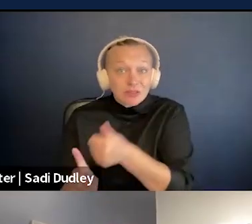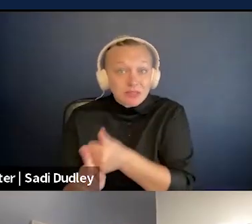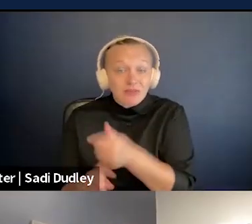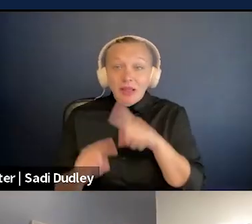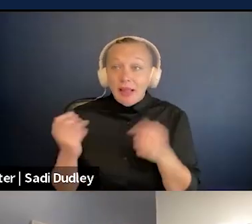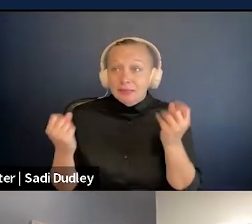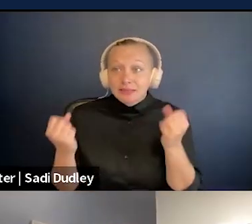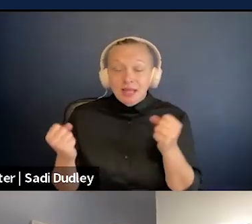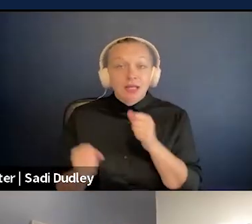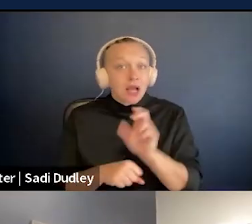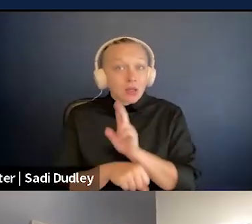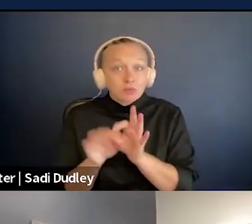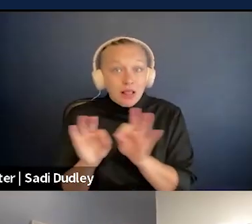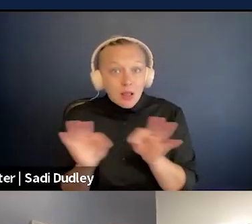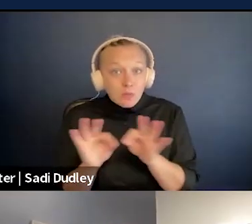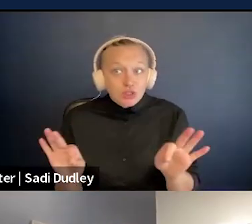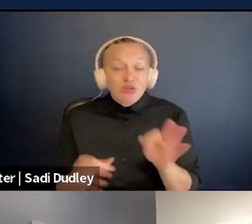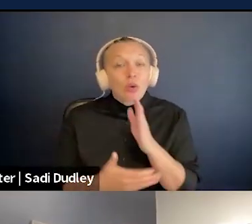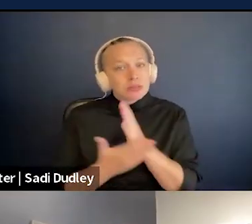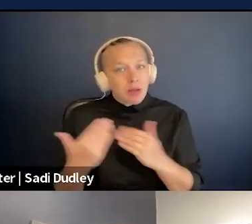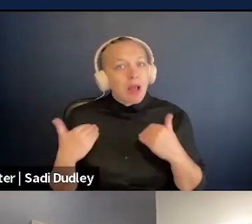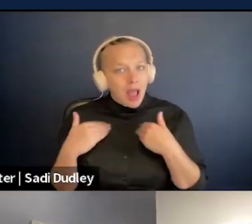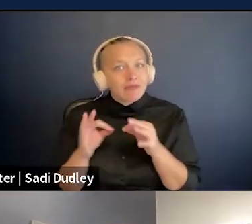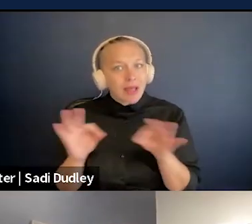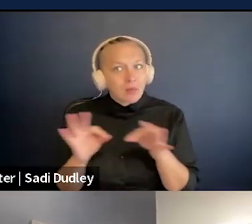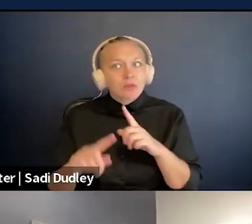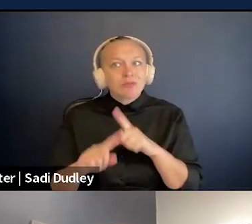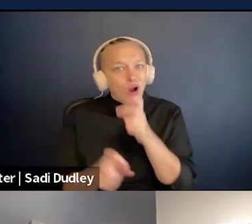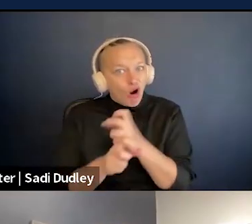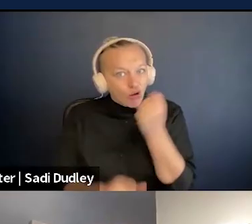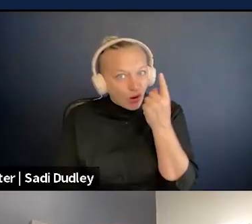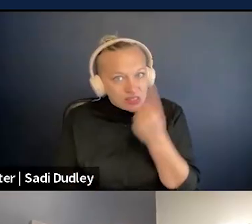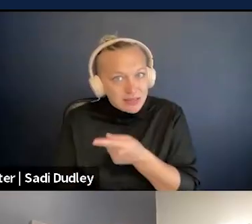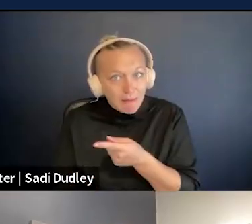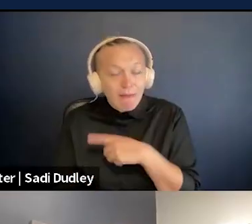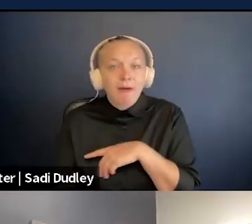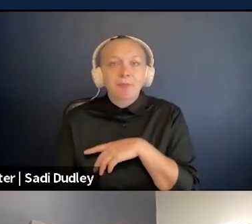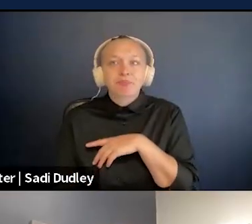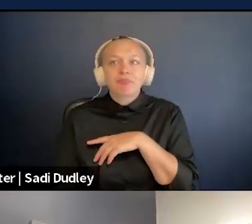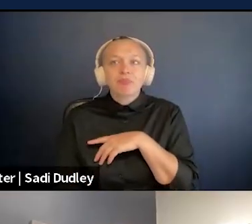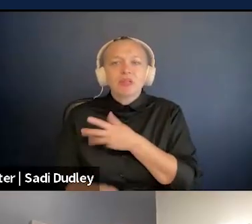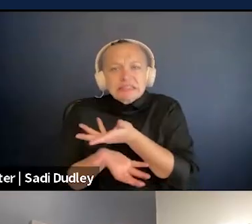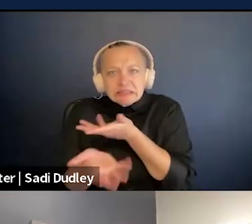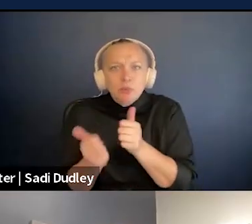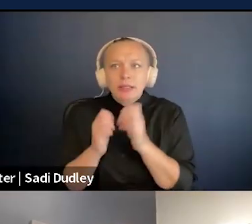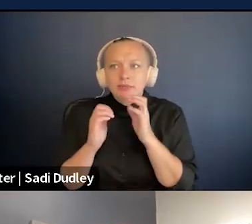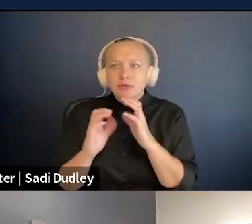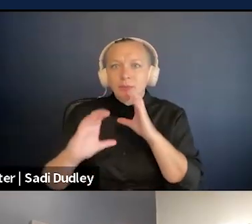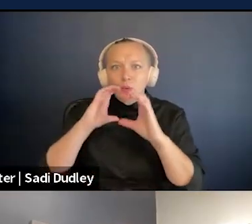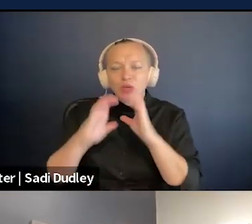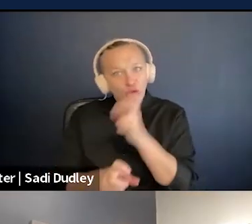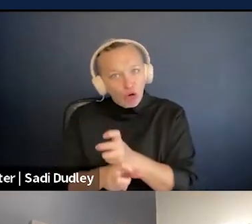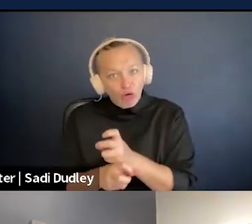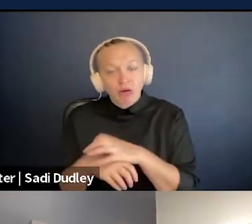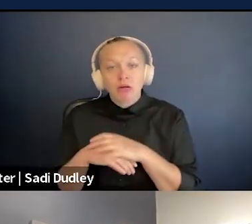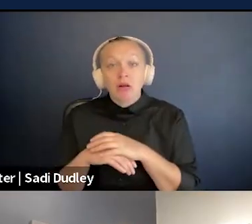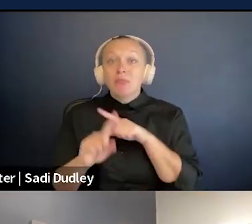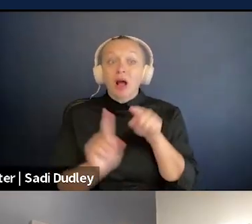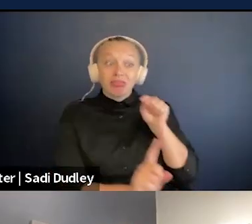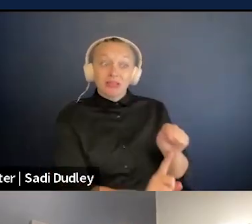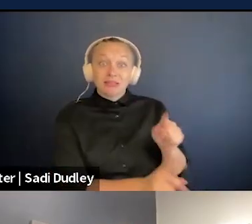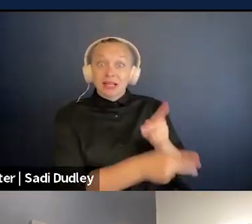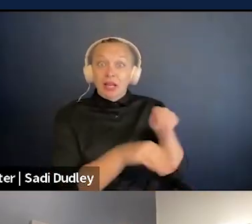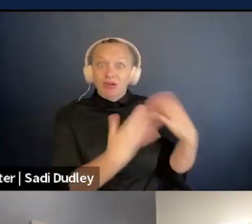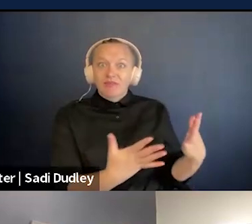are verbal, but they're… they're difficult to understand. And they have, you know, they're difficult to communicate, but a caregiver who's with them for that person.